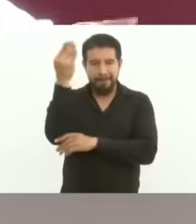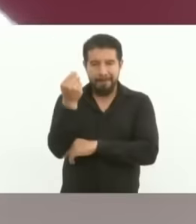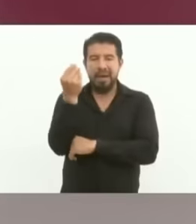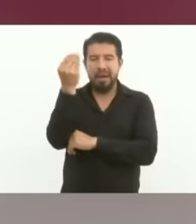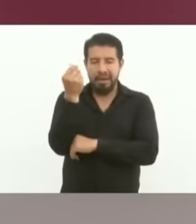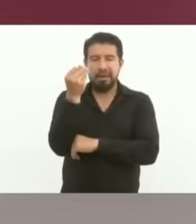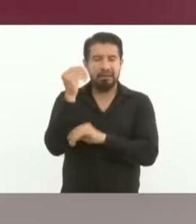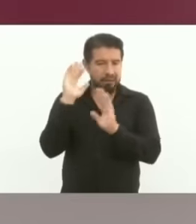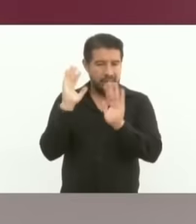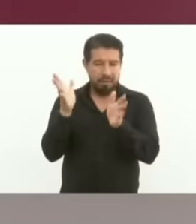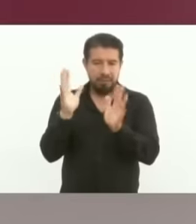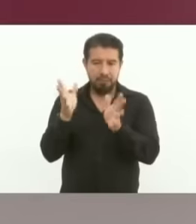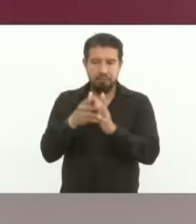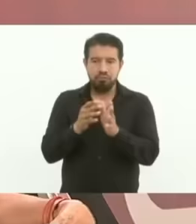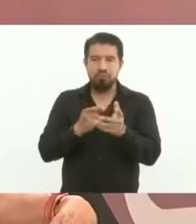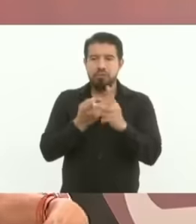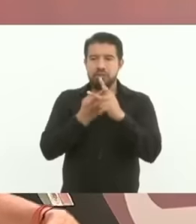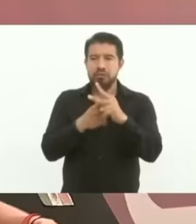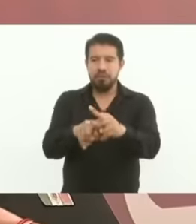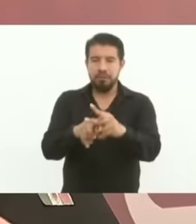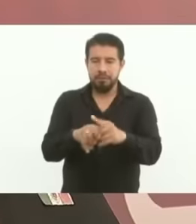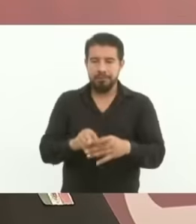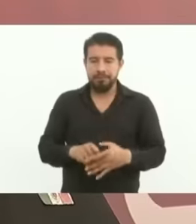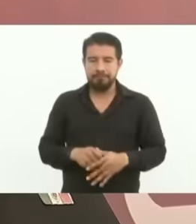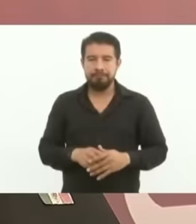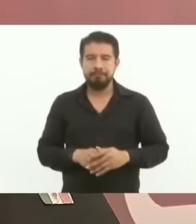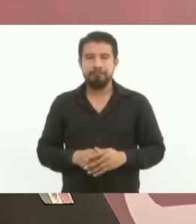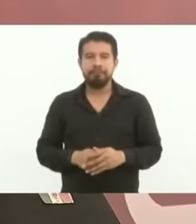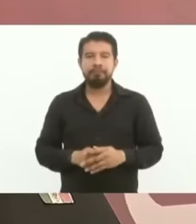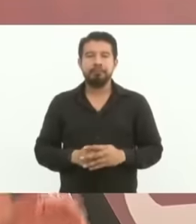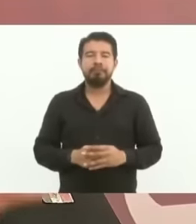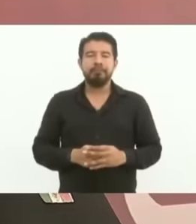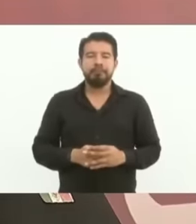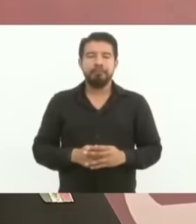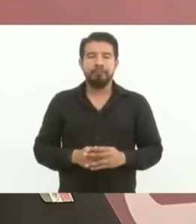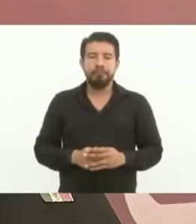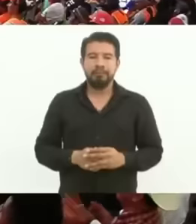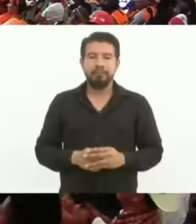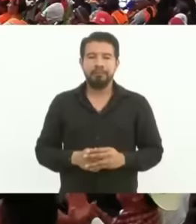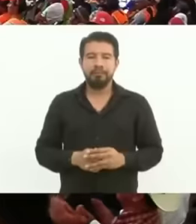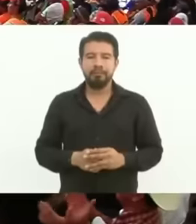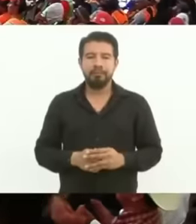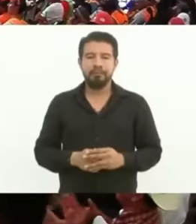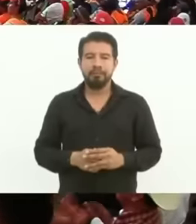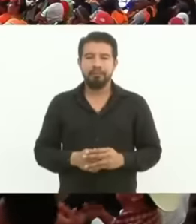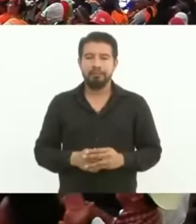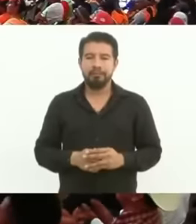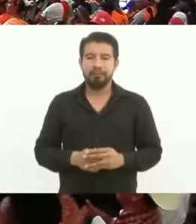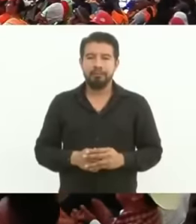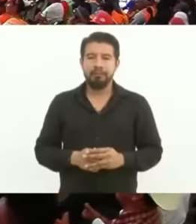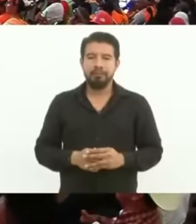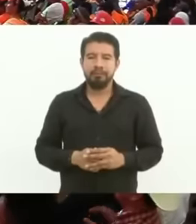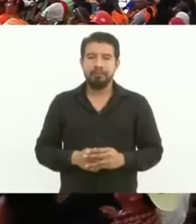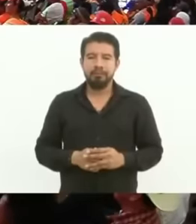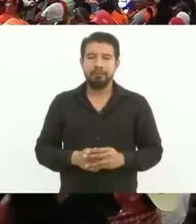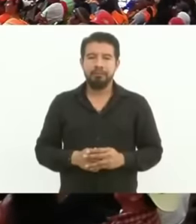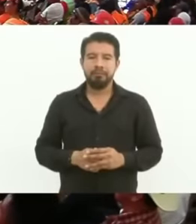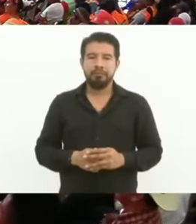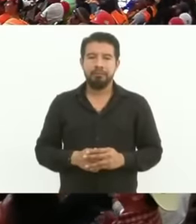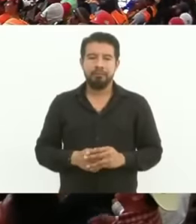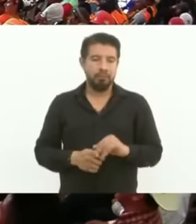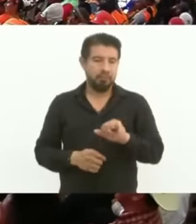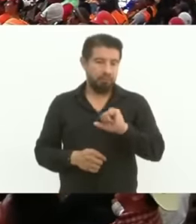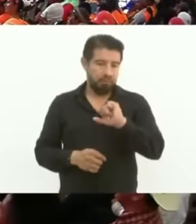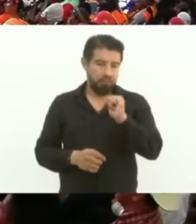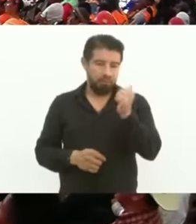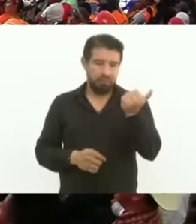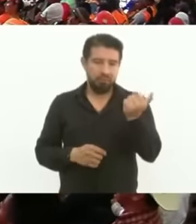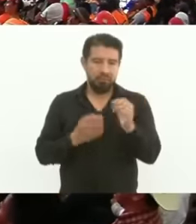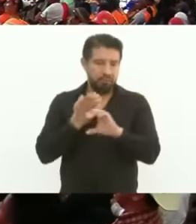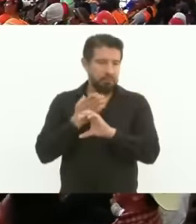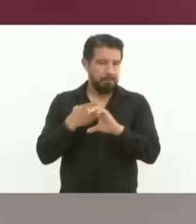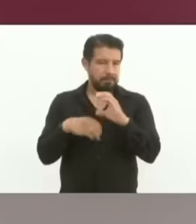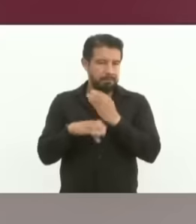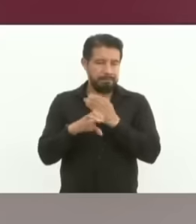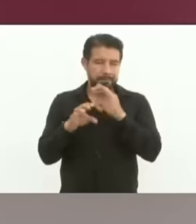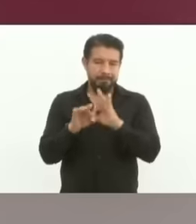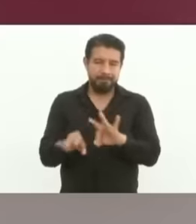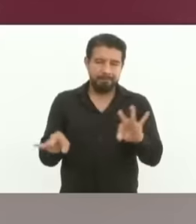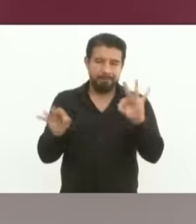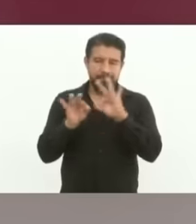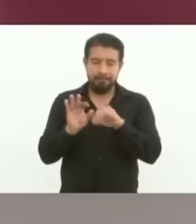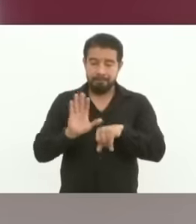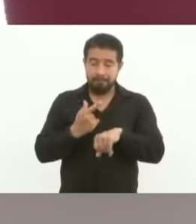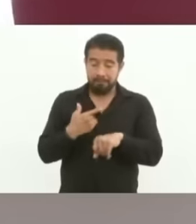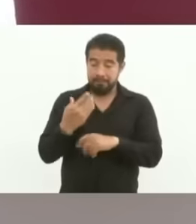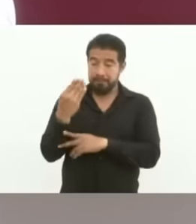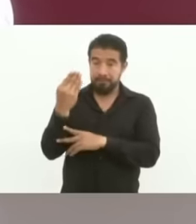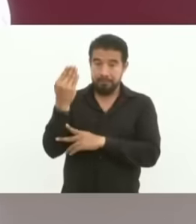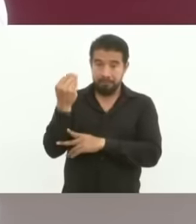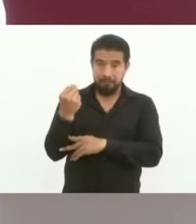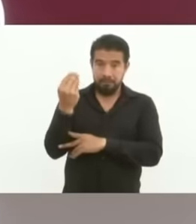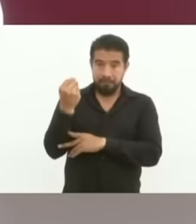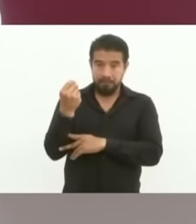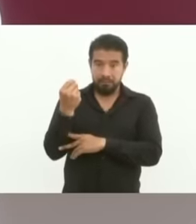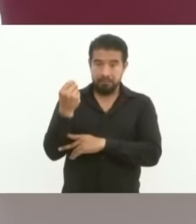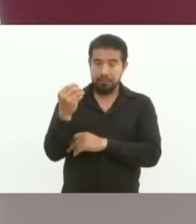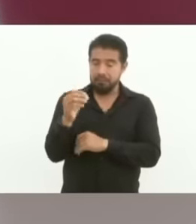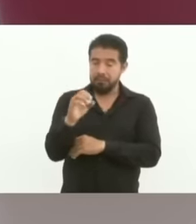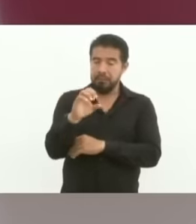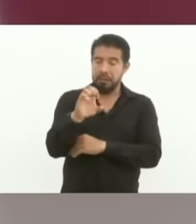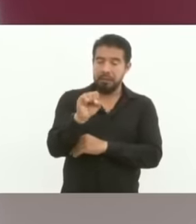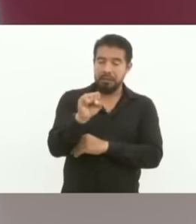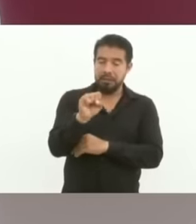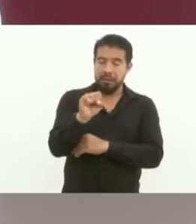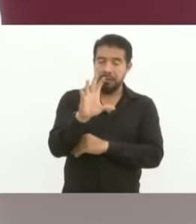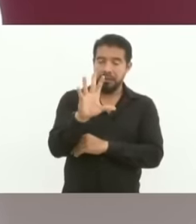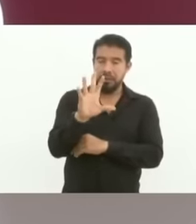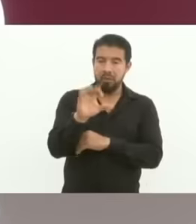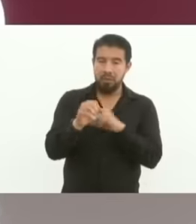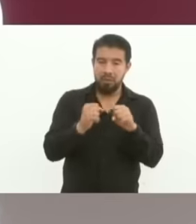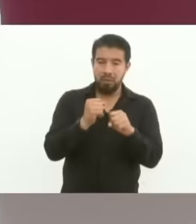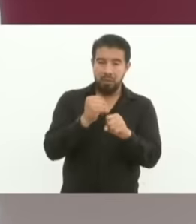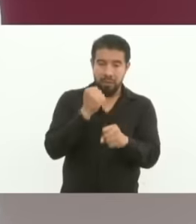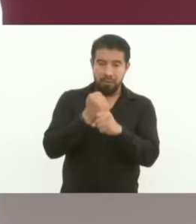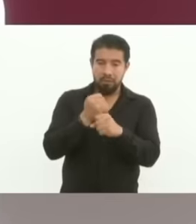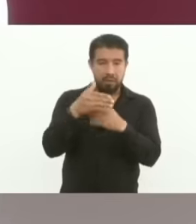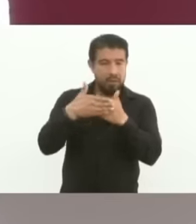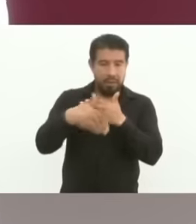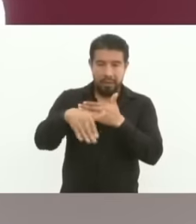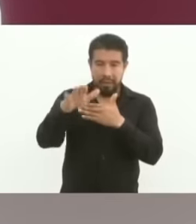scholarships, it will be another It's also very important because the pension is 65 upwards,